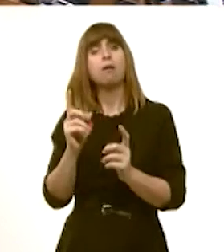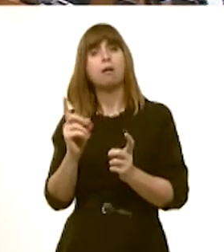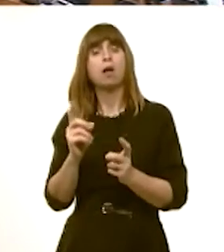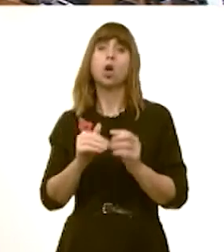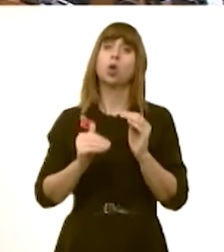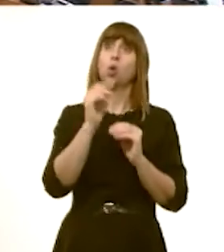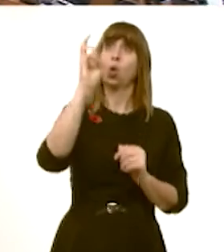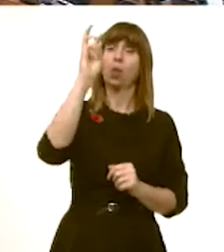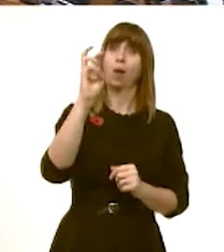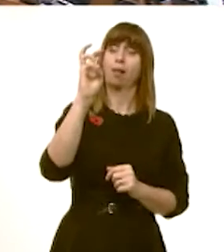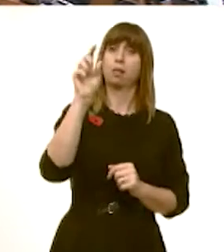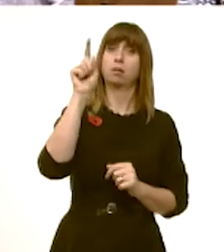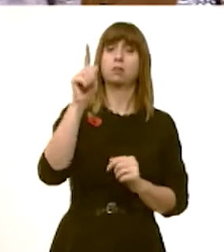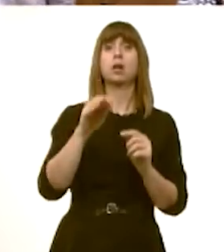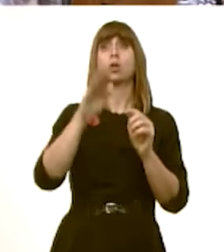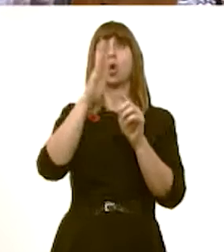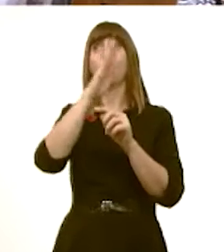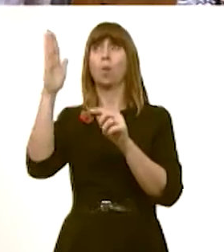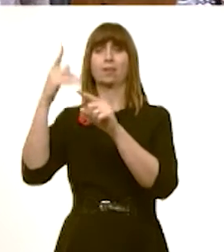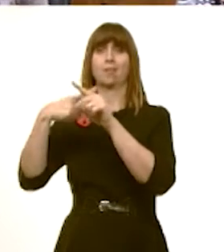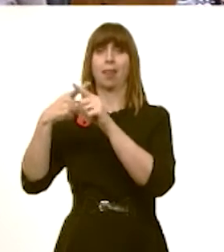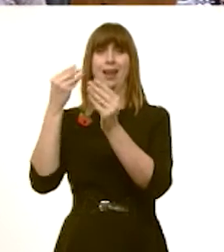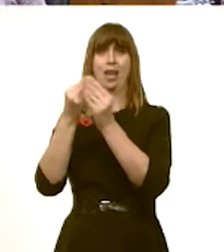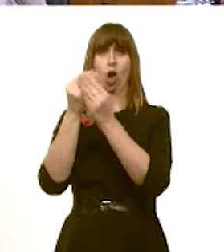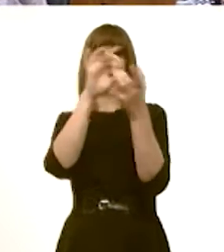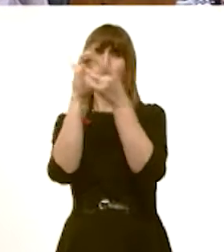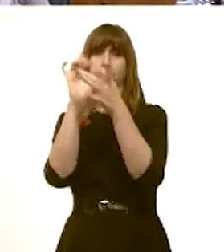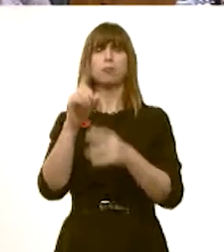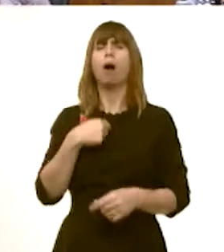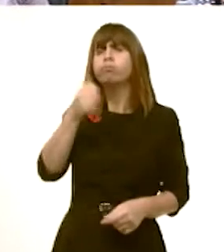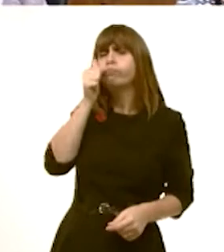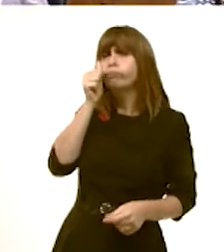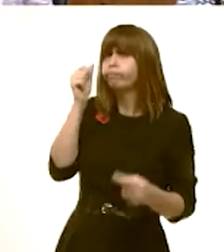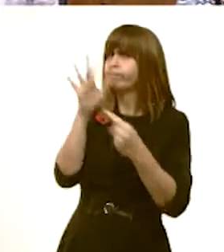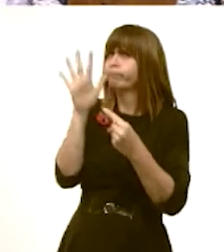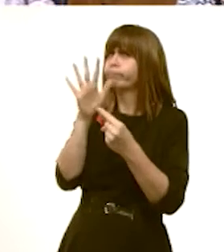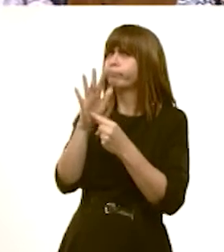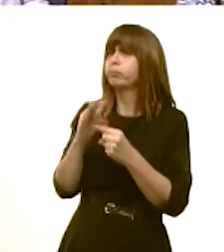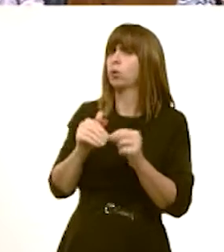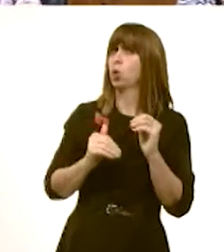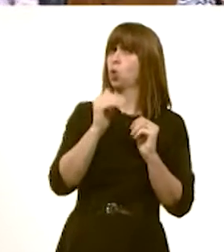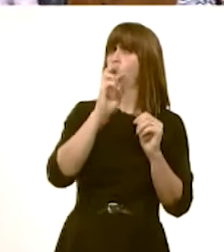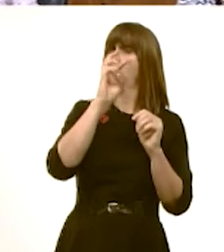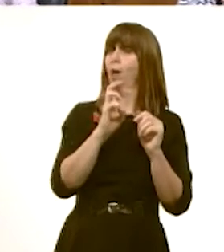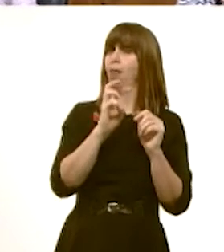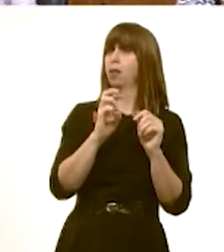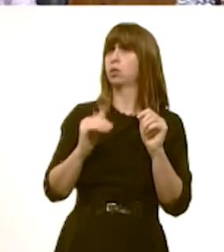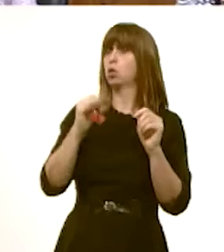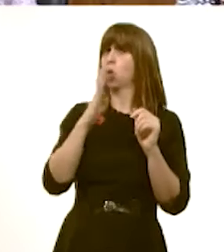Wales and the north west of England? OAQ(4)2549(FM) Carwyn Jones: Yes, we do recognise the importance of economic links between the north of Wales and the north-west of England.